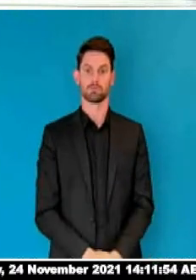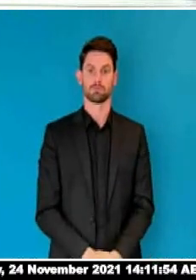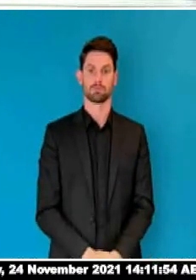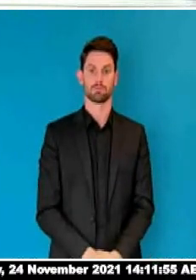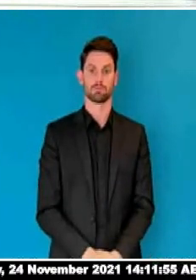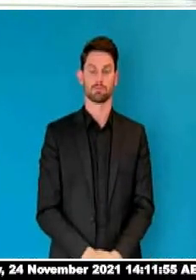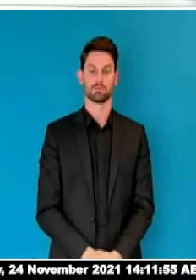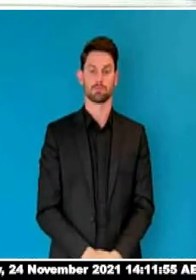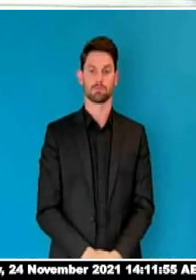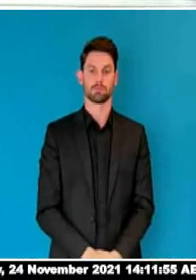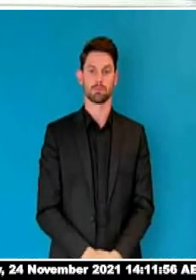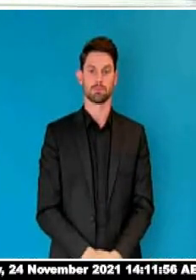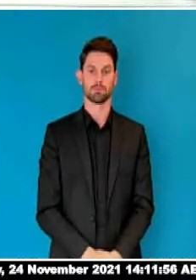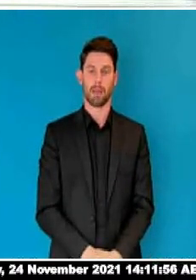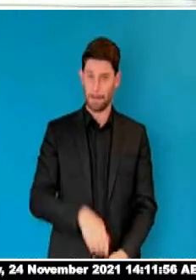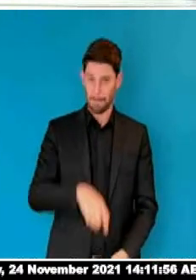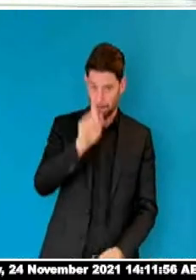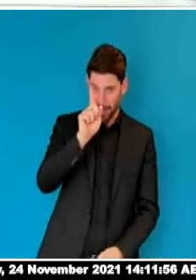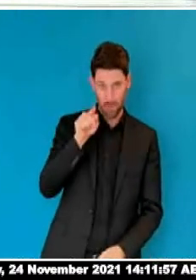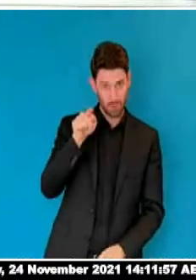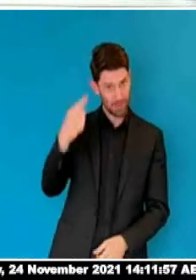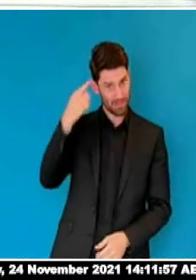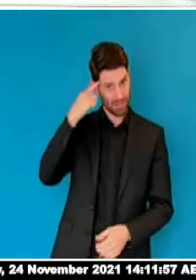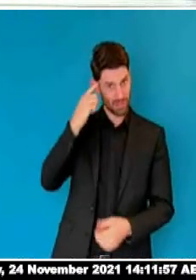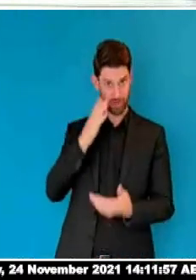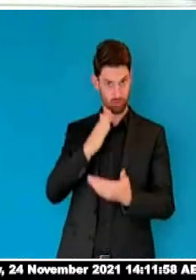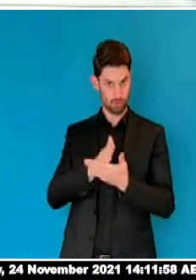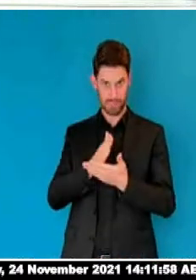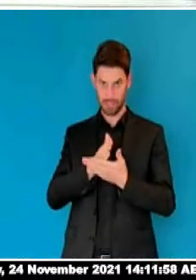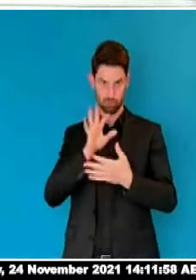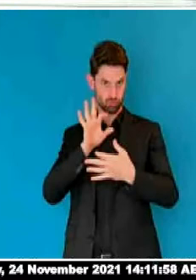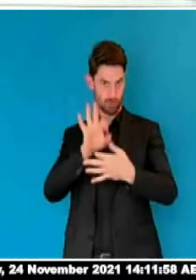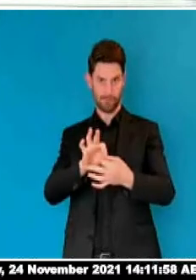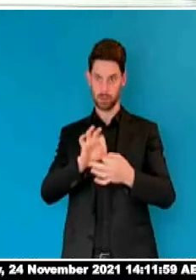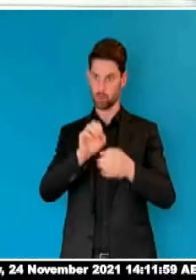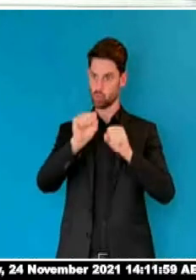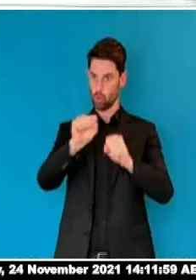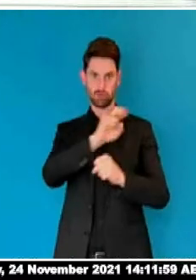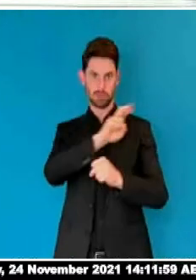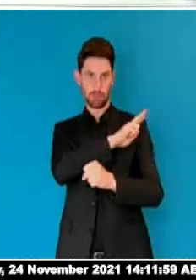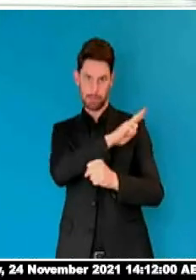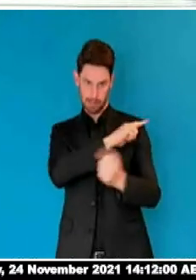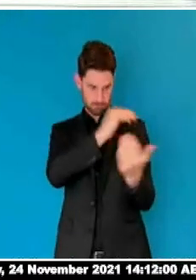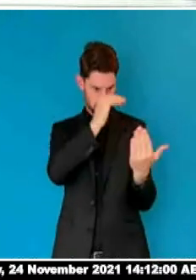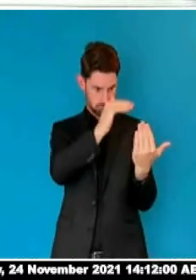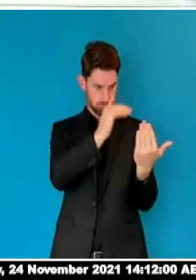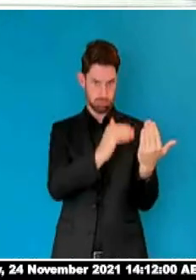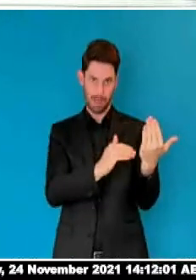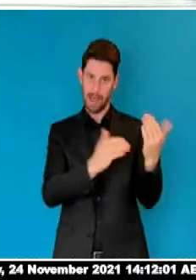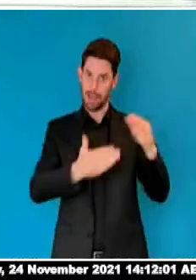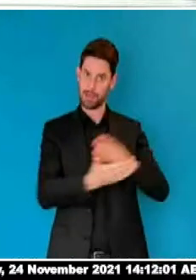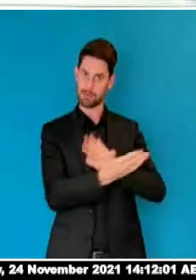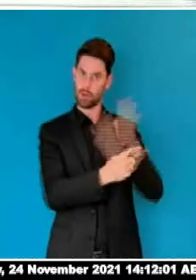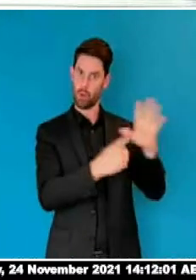But do you accept it would be relevant to the functions that you are required by the statute to discharge?